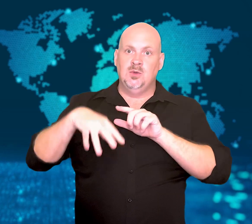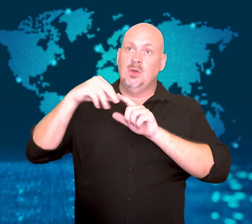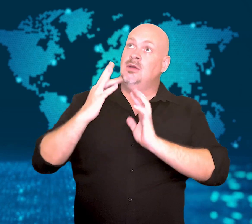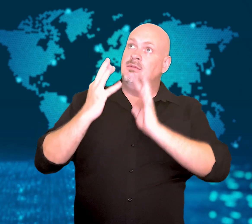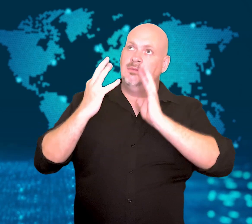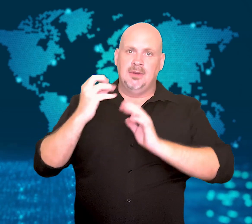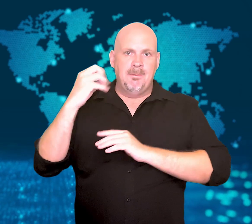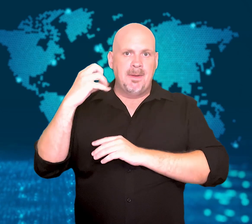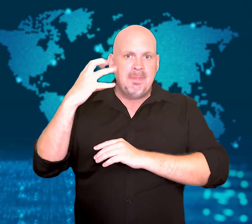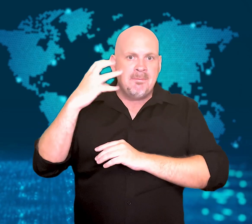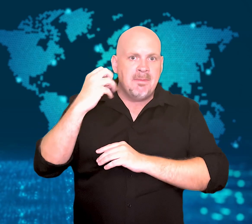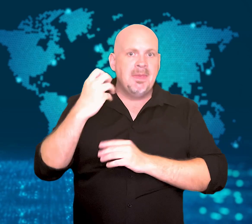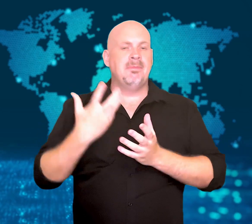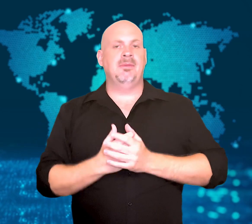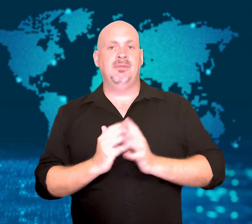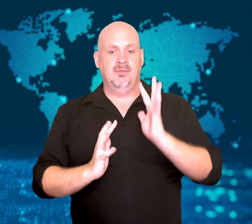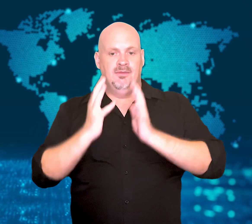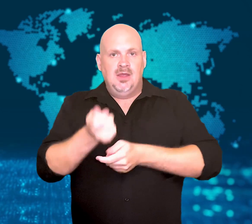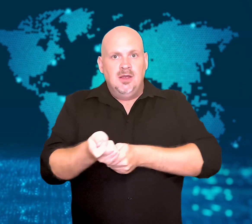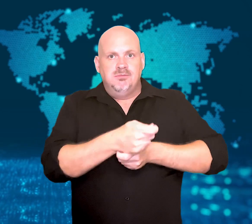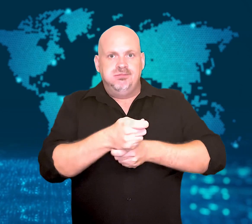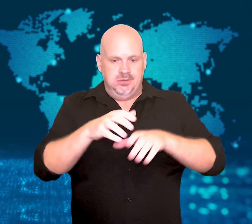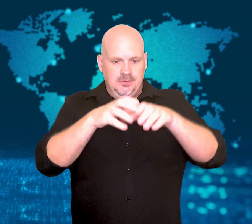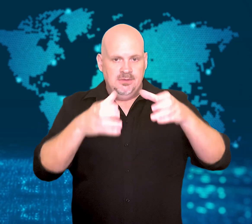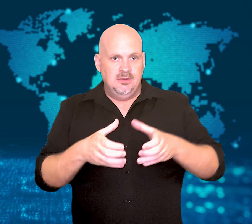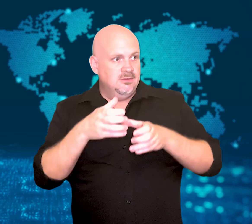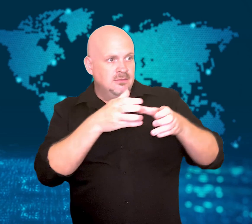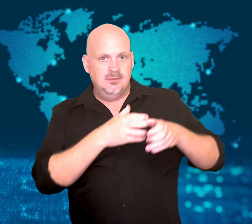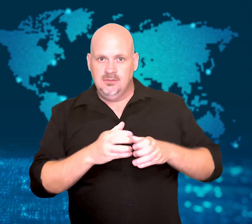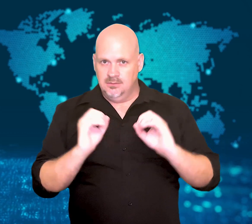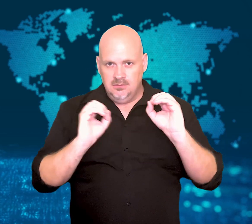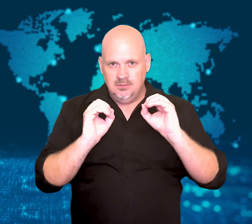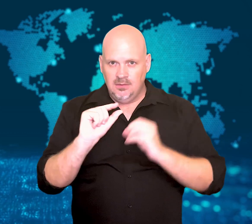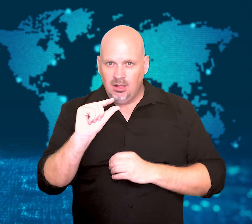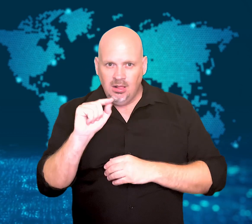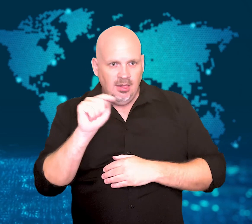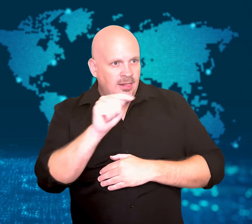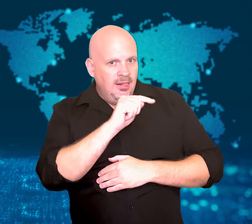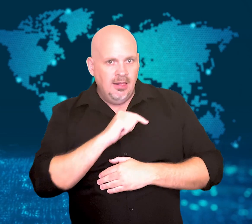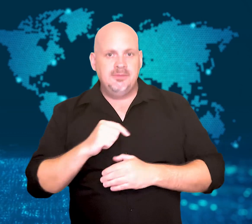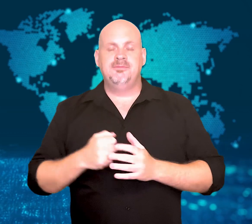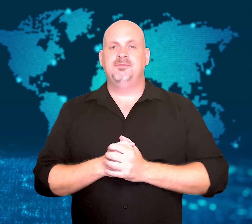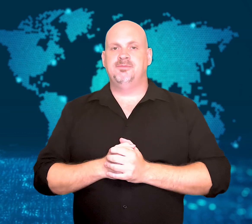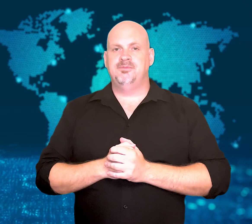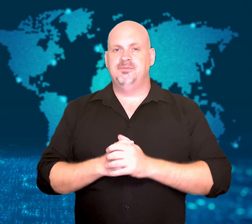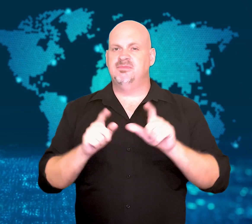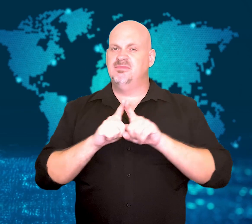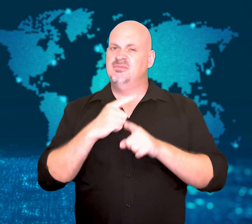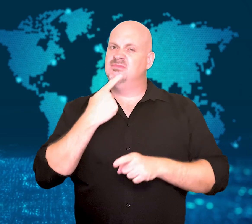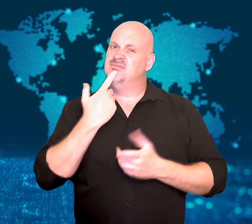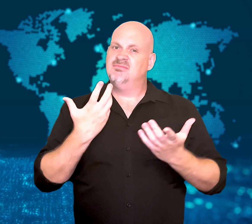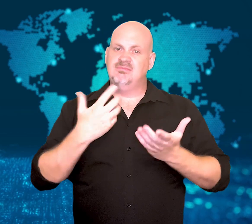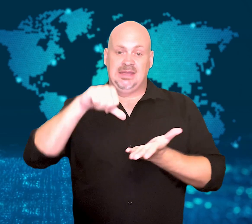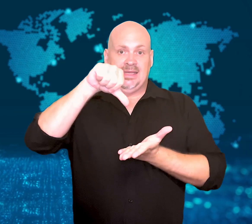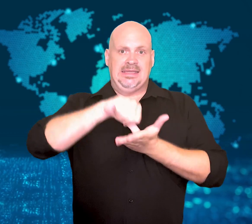to the lack of smoke detectors and fire extinguishers in their hospitals.